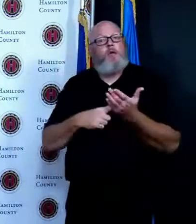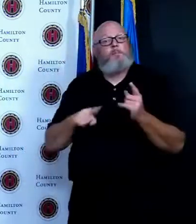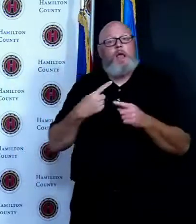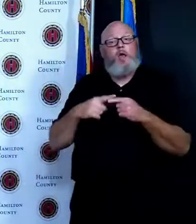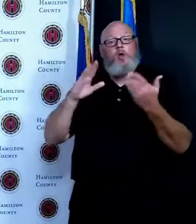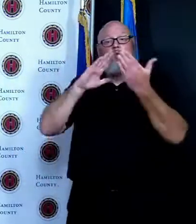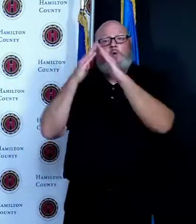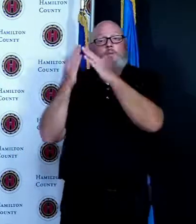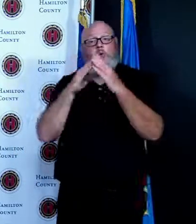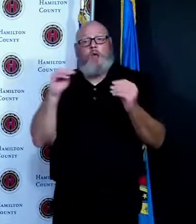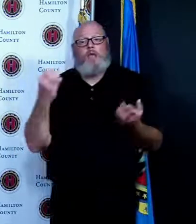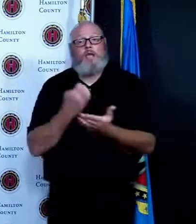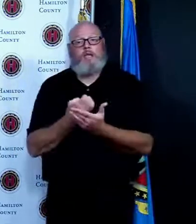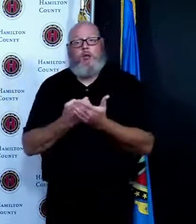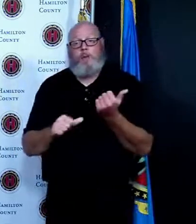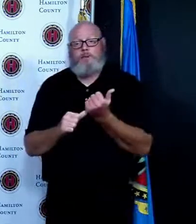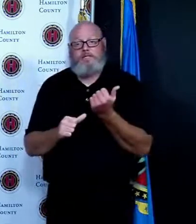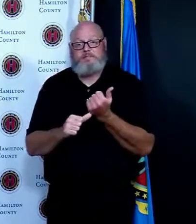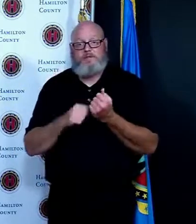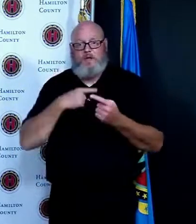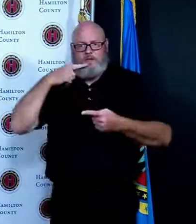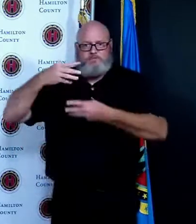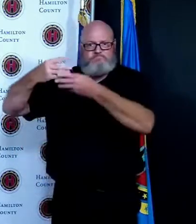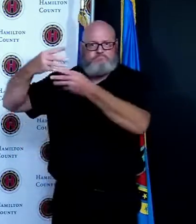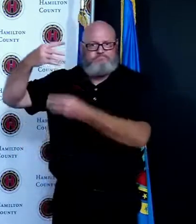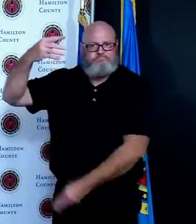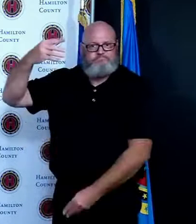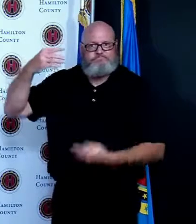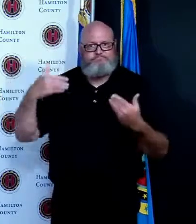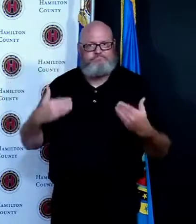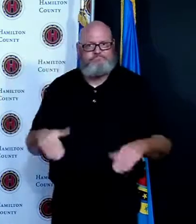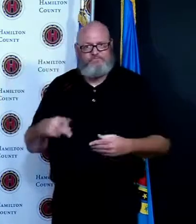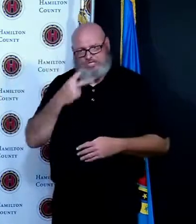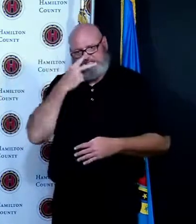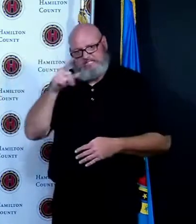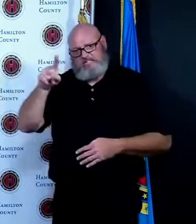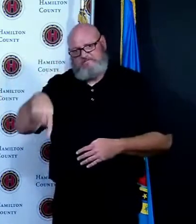is our community and economic assistance you can see we have a wide range of programs and